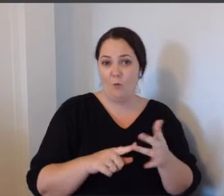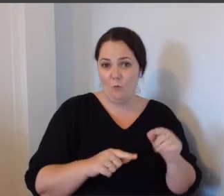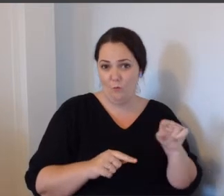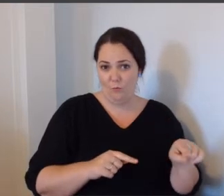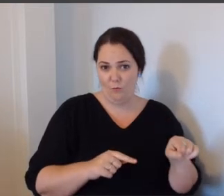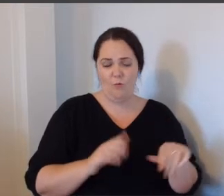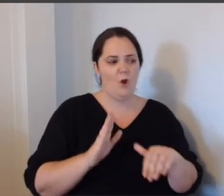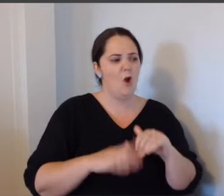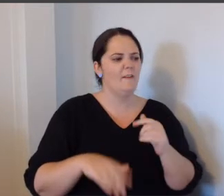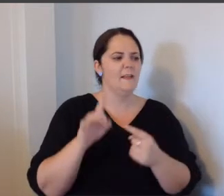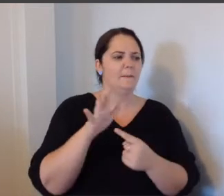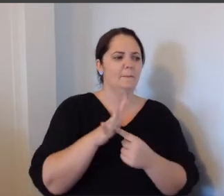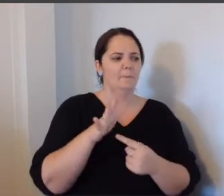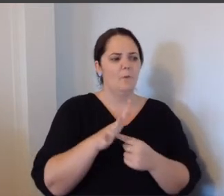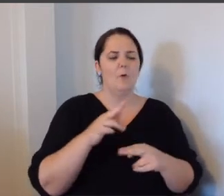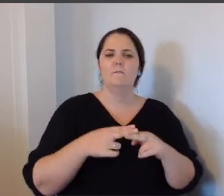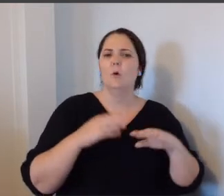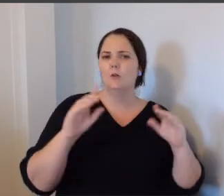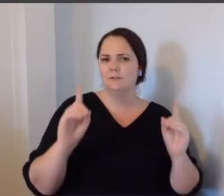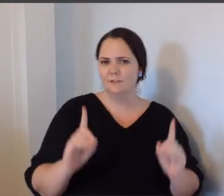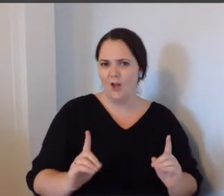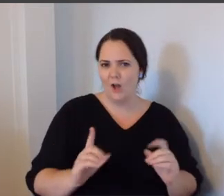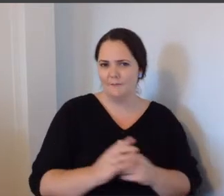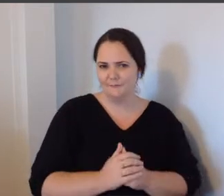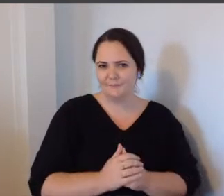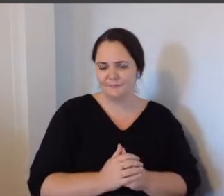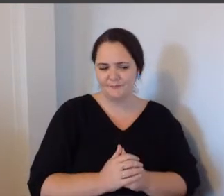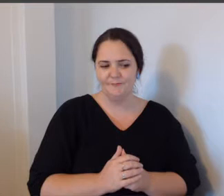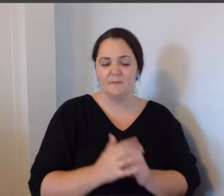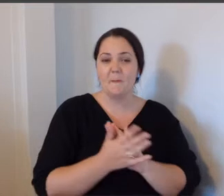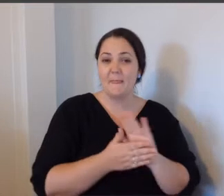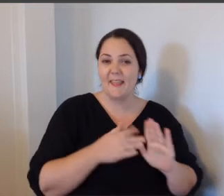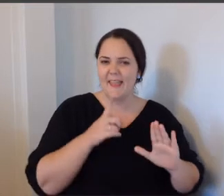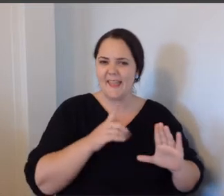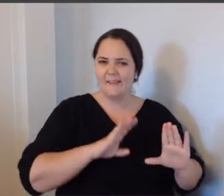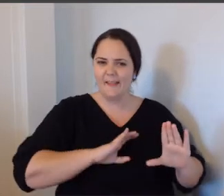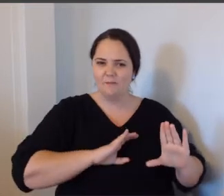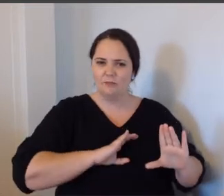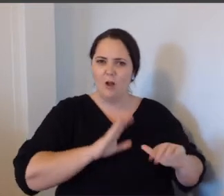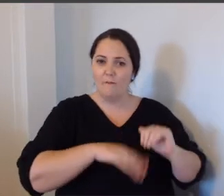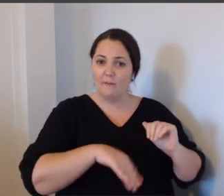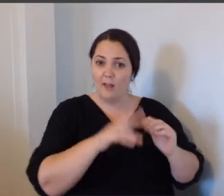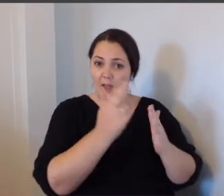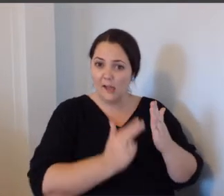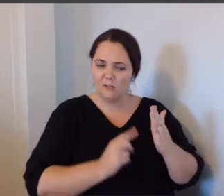of disegno or design. So, each artist's life was character study that had a particular moralistic